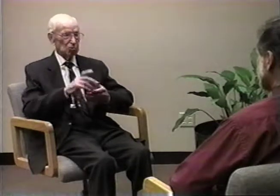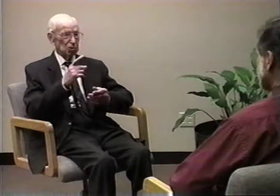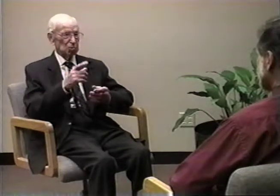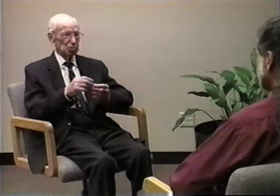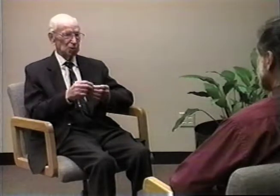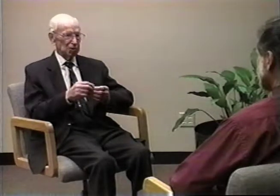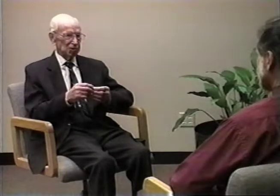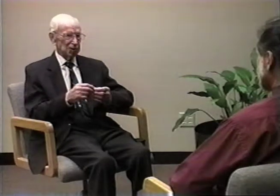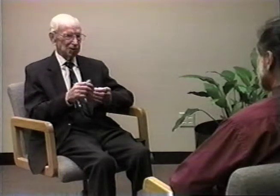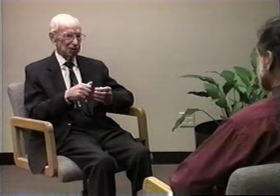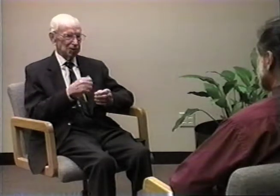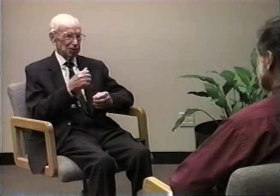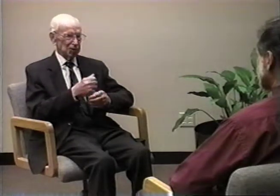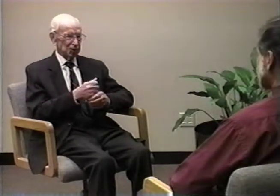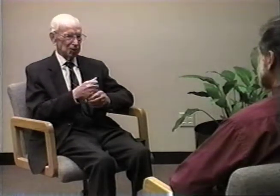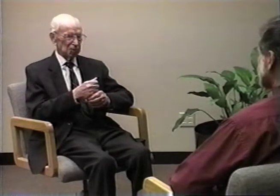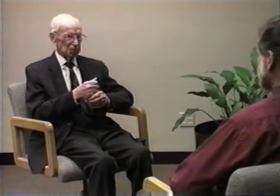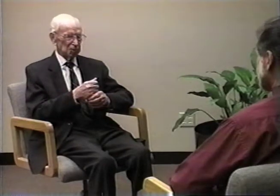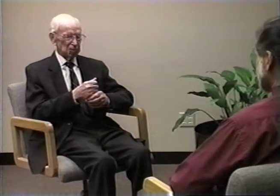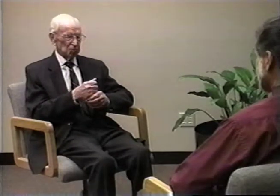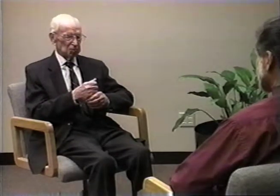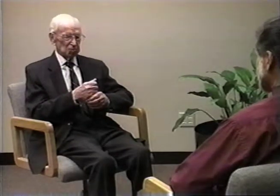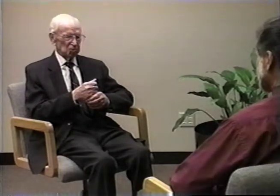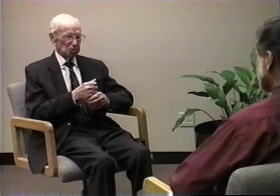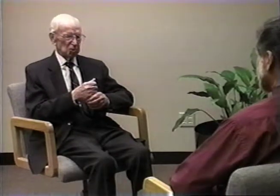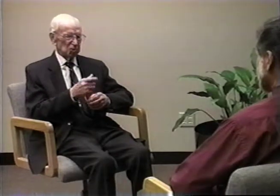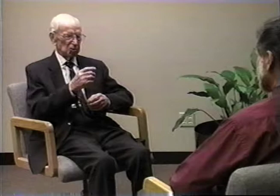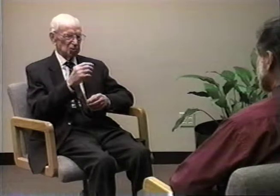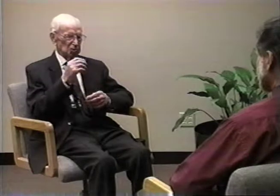After that I returned to the public school for one more year,